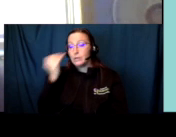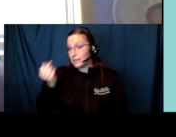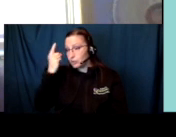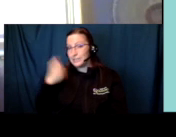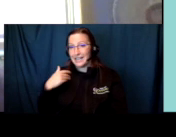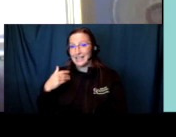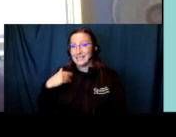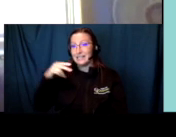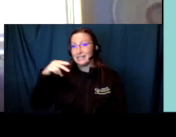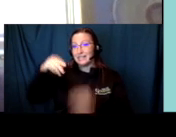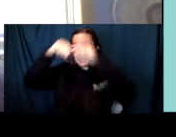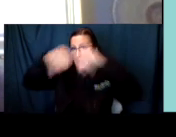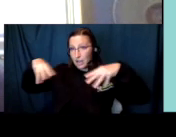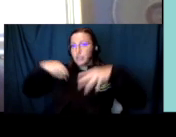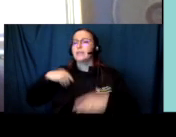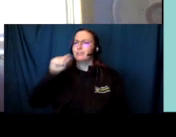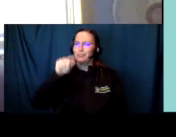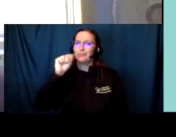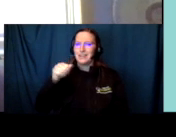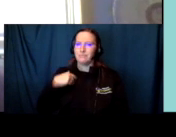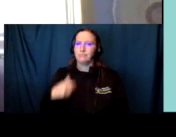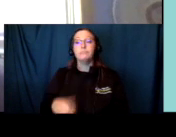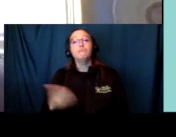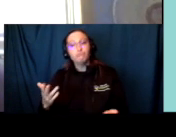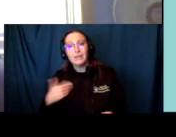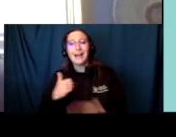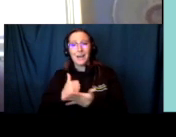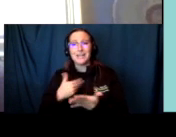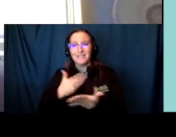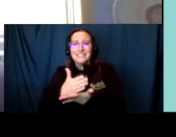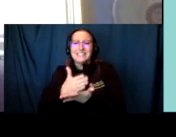materials that you have on hand. It helps to have some some materials and